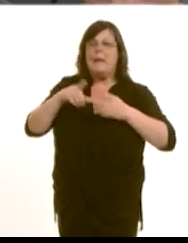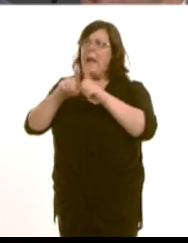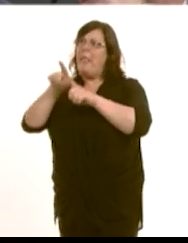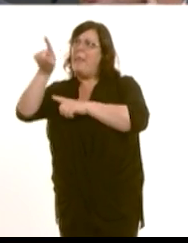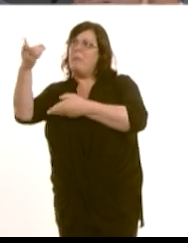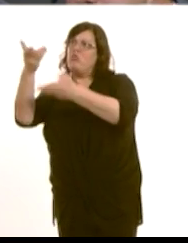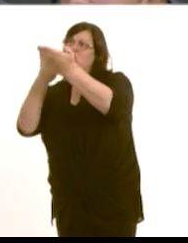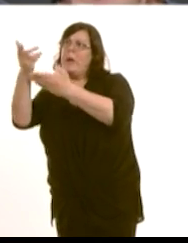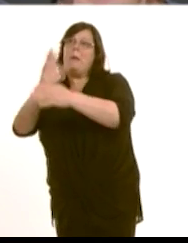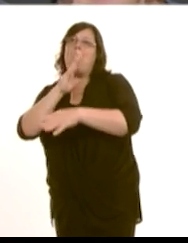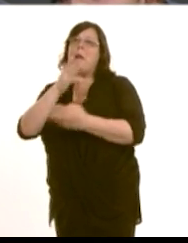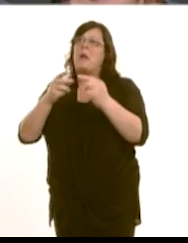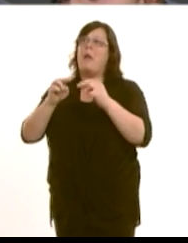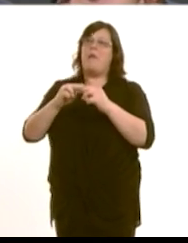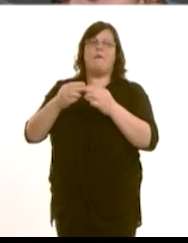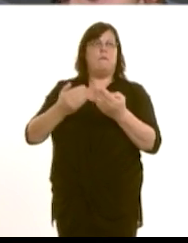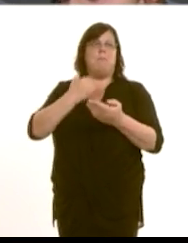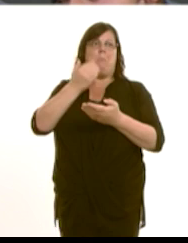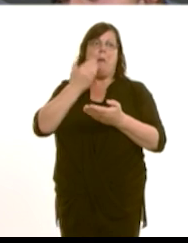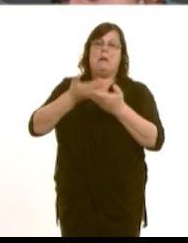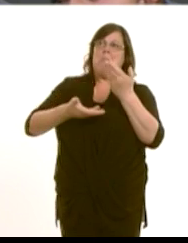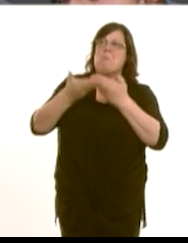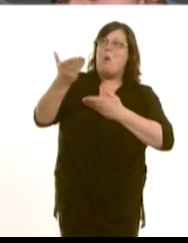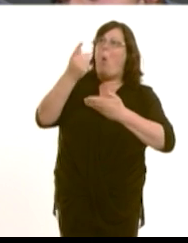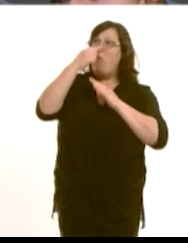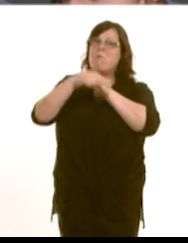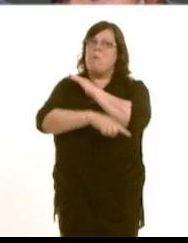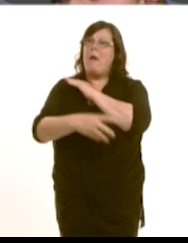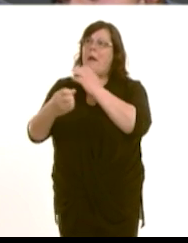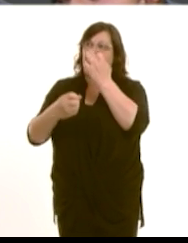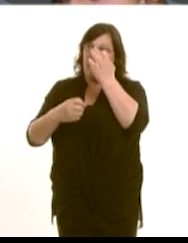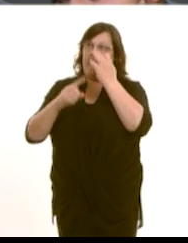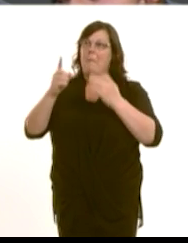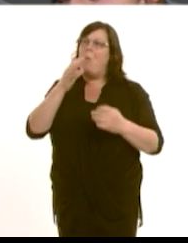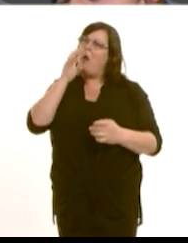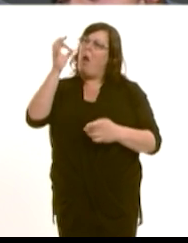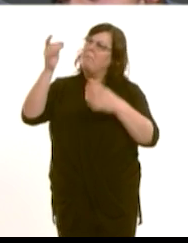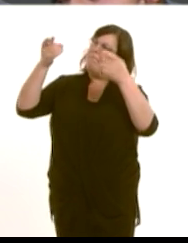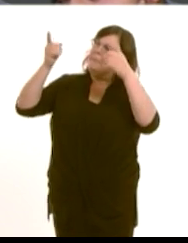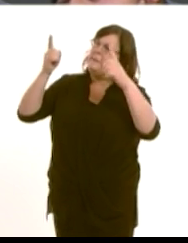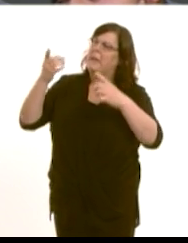But in a spirit of constructive co-operation, will the First Minister agree with me that